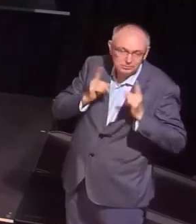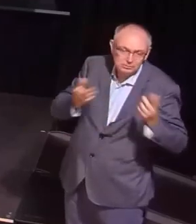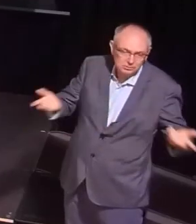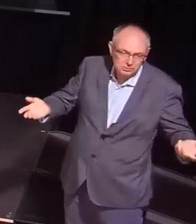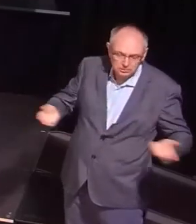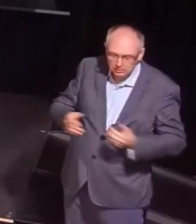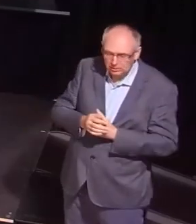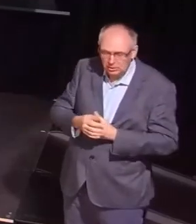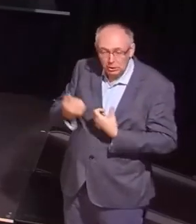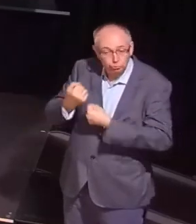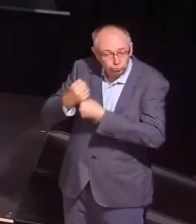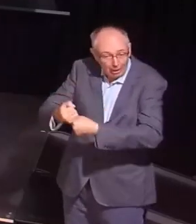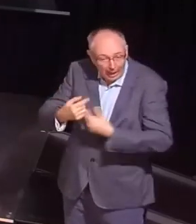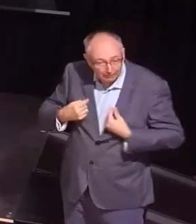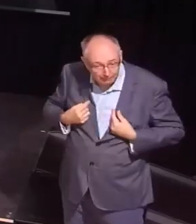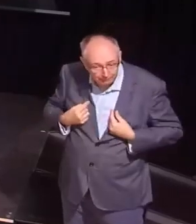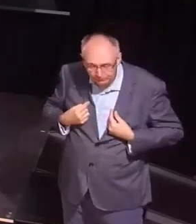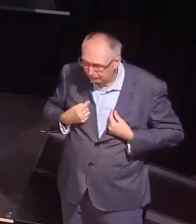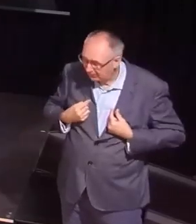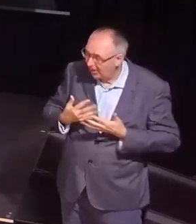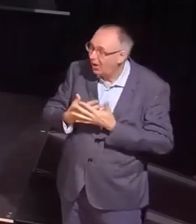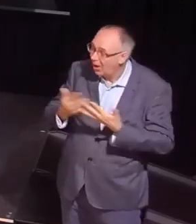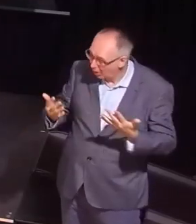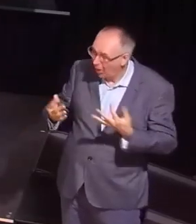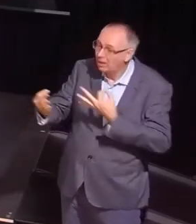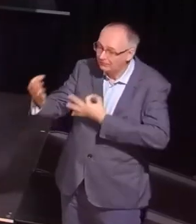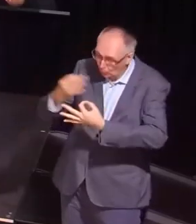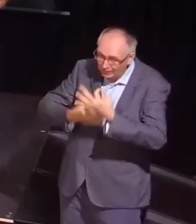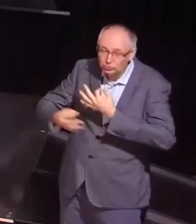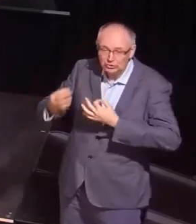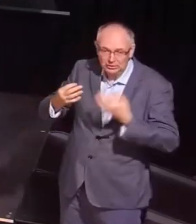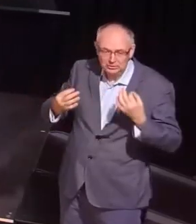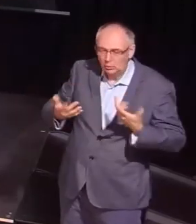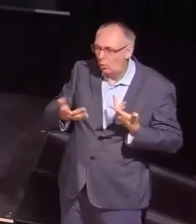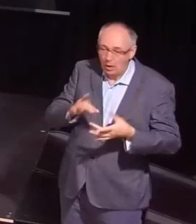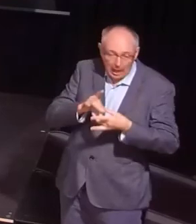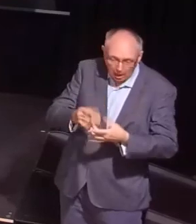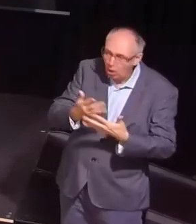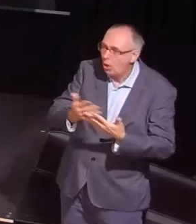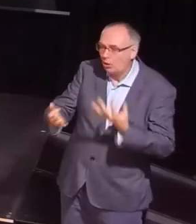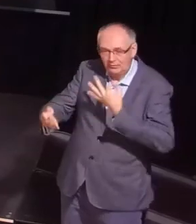we get a lot of questions, as allies, we get a lot of questions about accessibility.